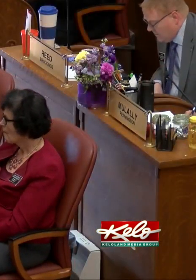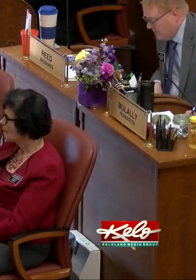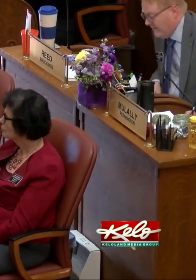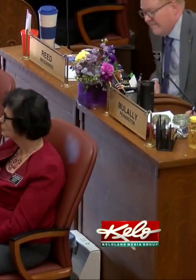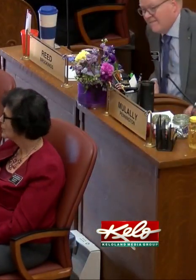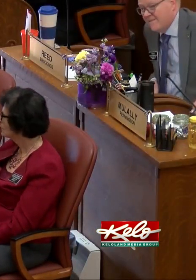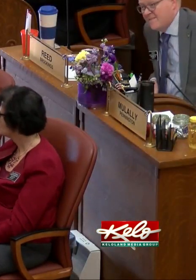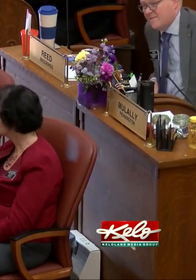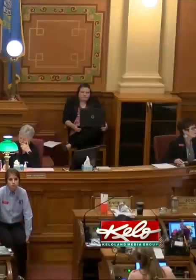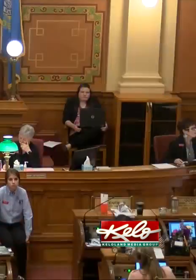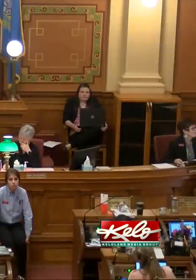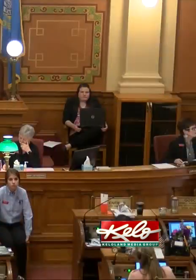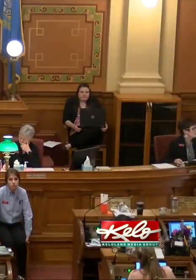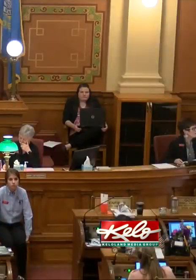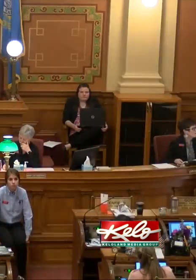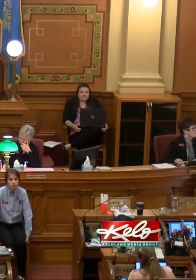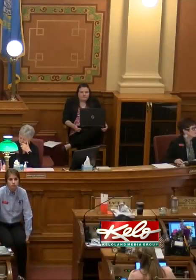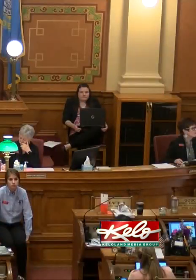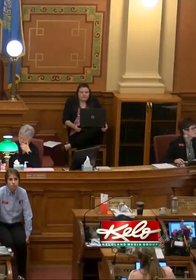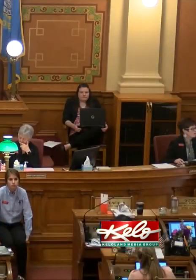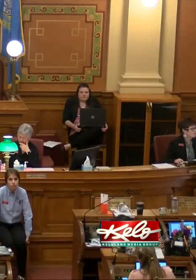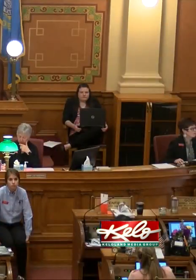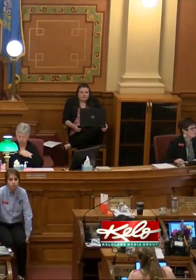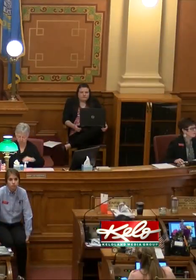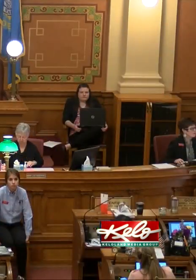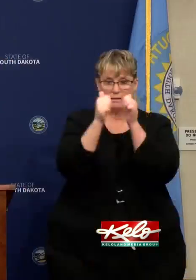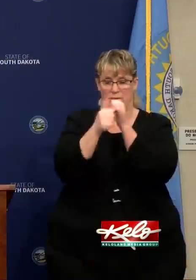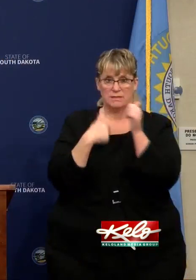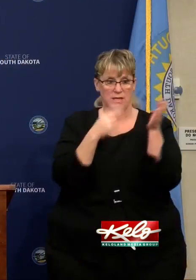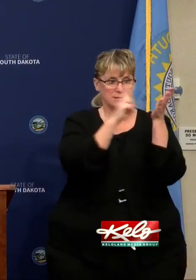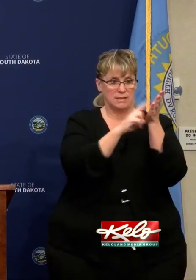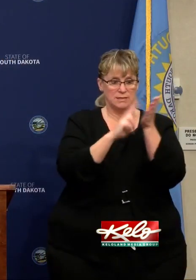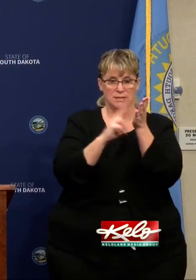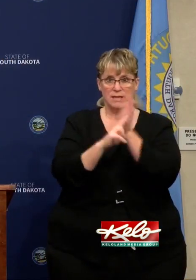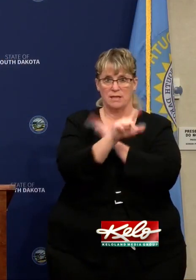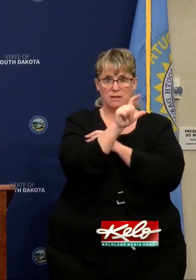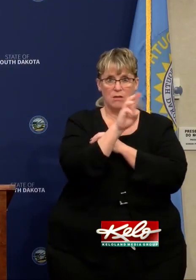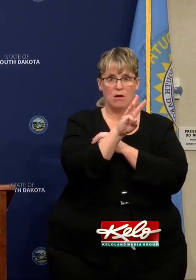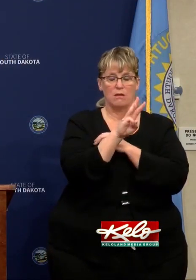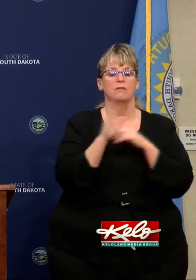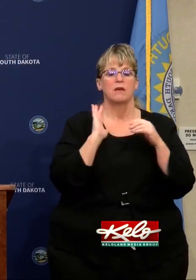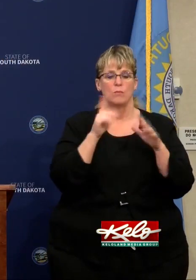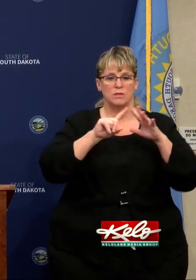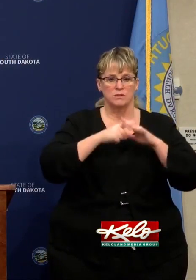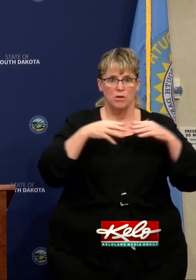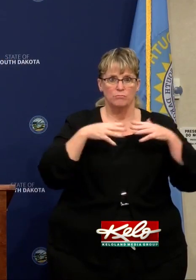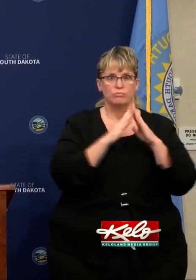THAT WE ARE BRINGING HAS AN EMERGENCY CLAUSE ON IT THAT MEANS AS SOON AS THEY DO PASS THEM AND I SIGN THEM INTO LAW